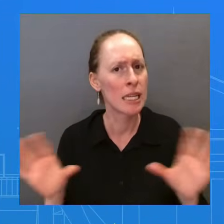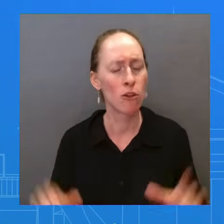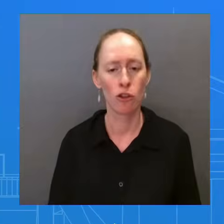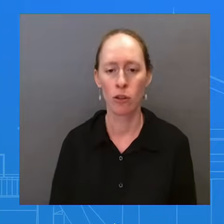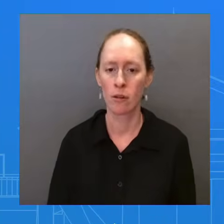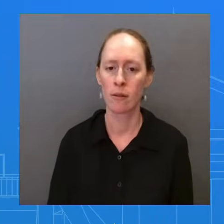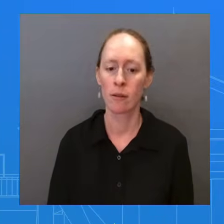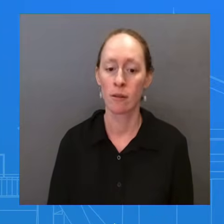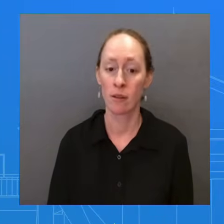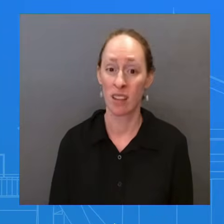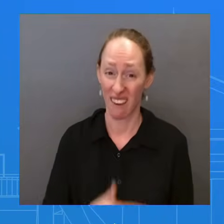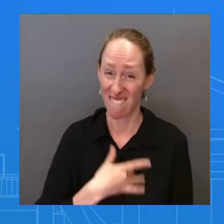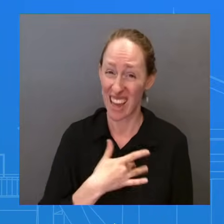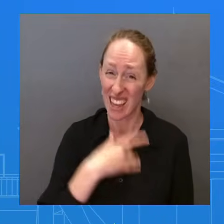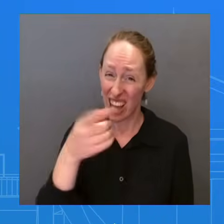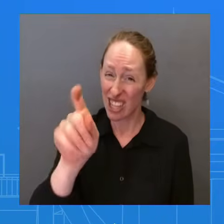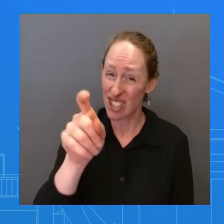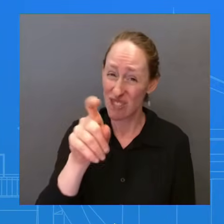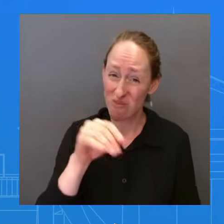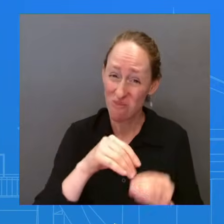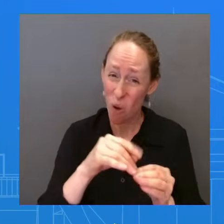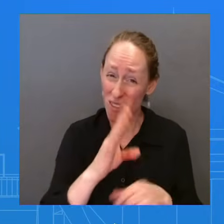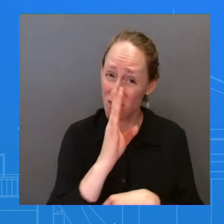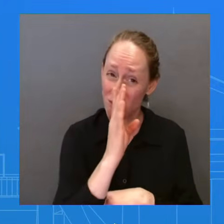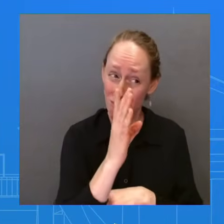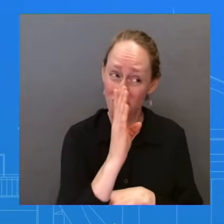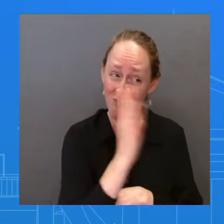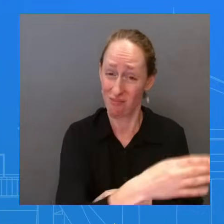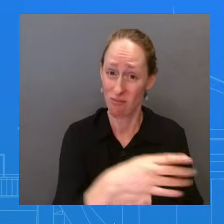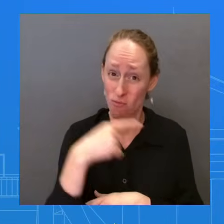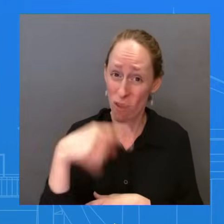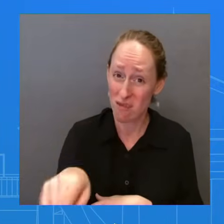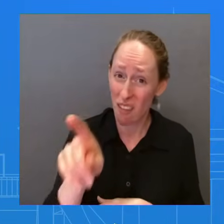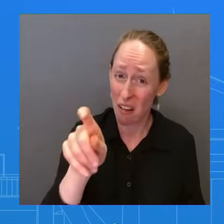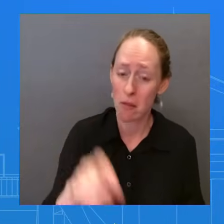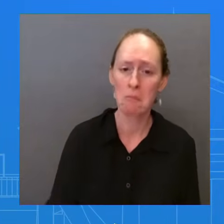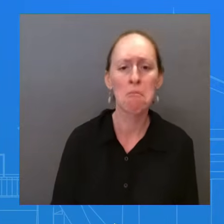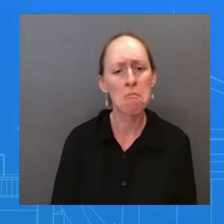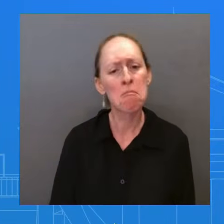Mr. Kirby: We have made it clear to the Ukrainians. Certainly, we've made it clear publicly.